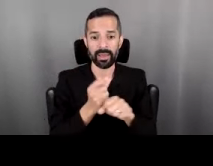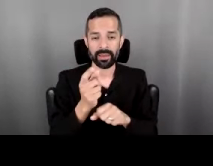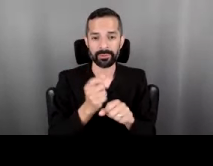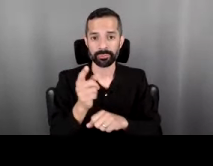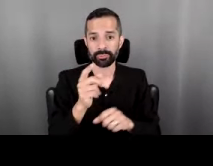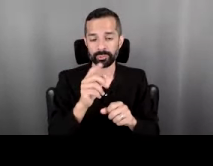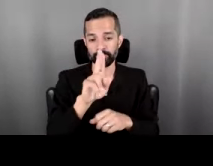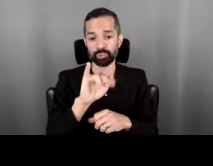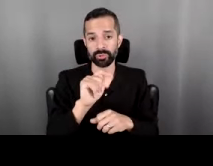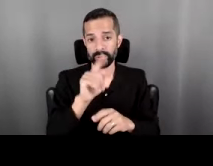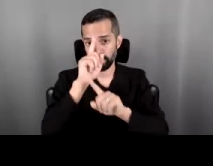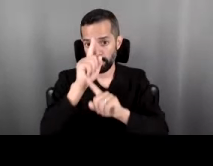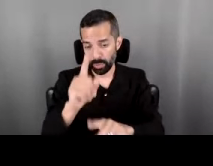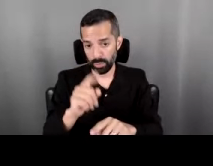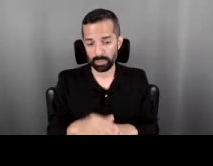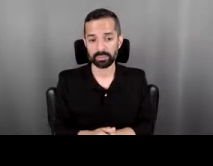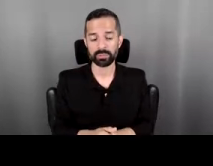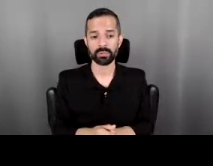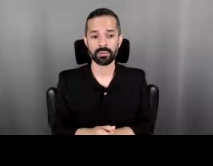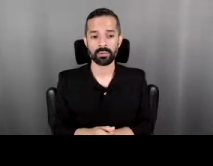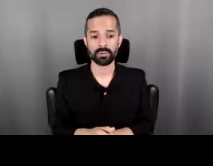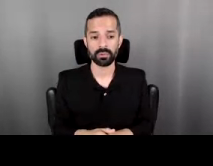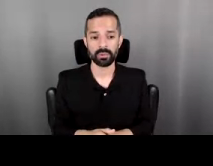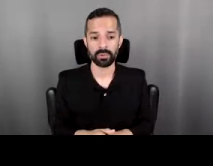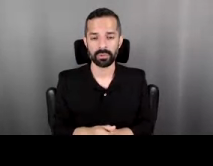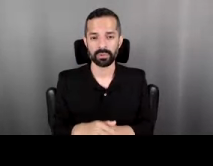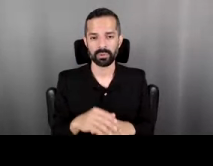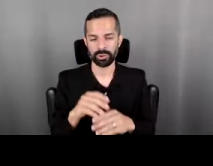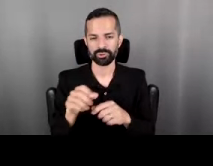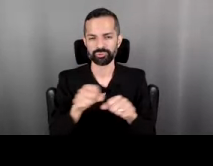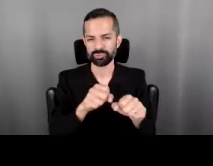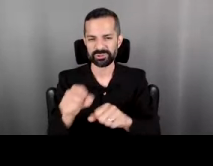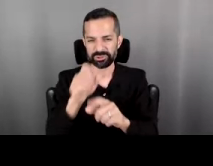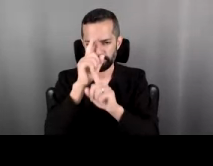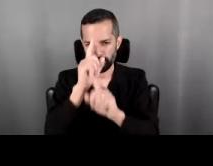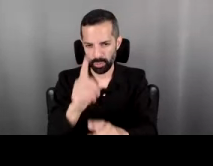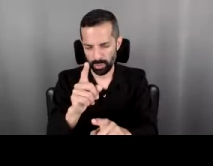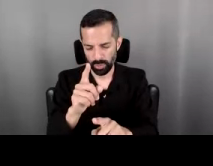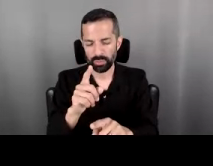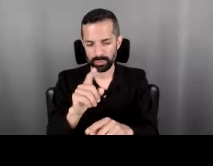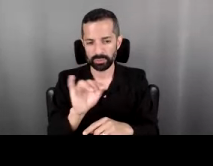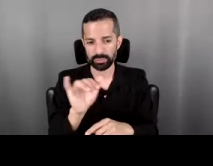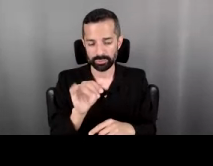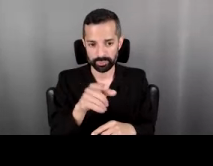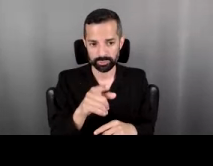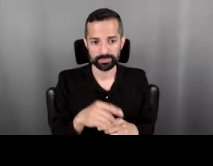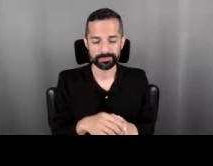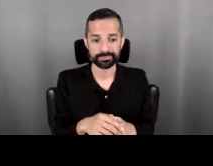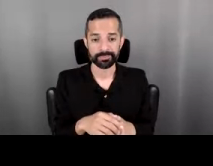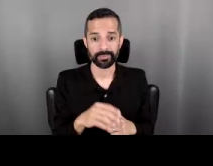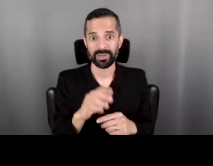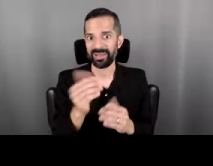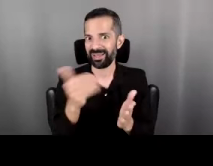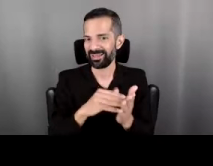and one or more specific strategic goals. And again, in this area here we're bringing it back to that rubric,